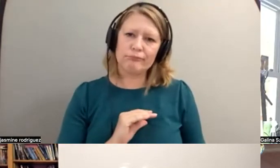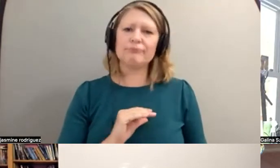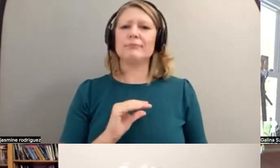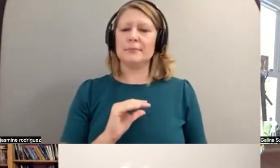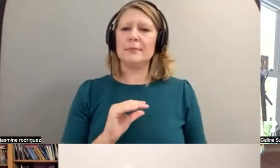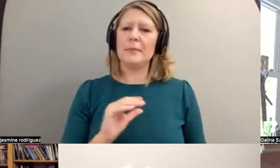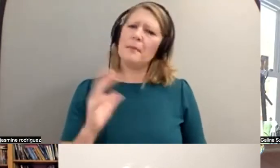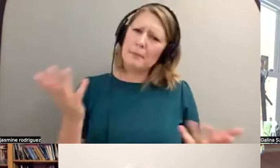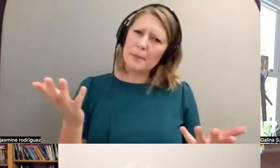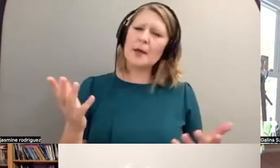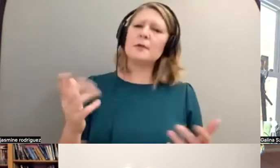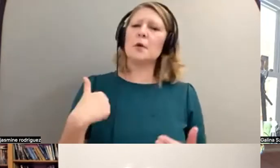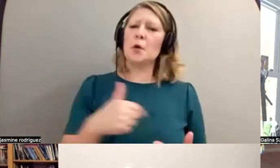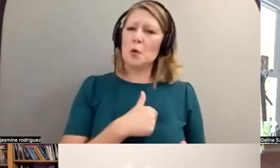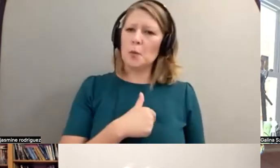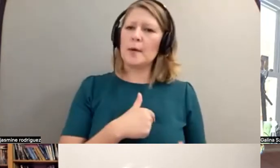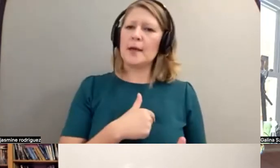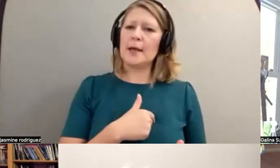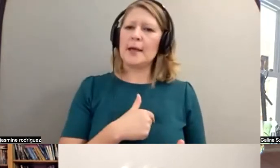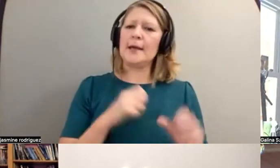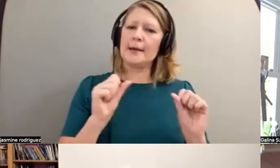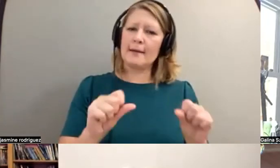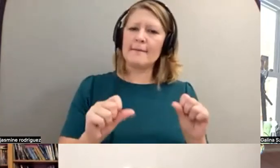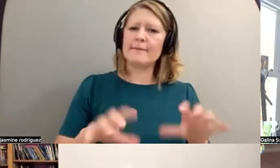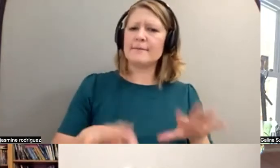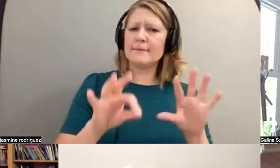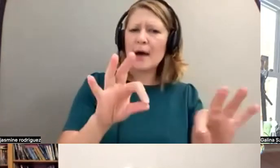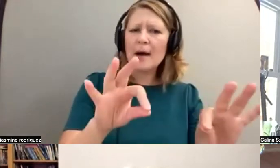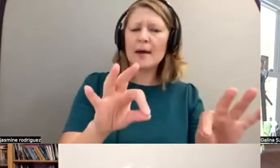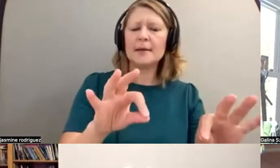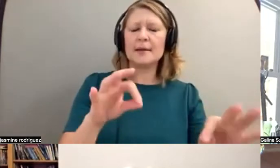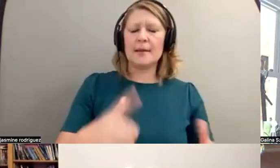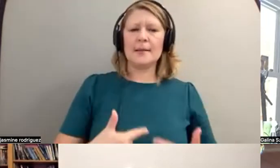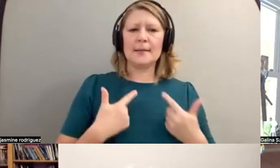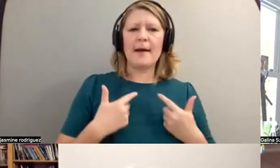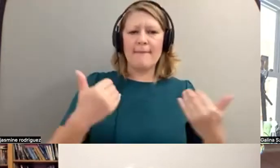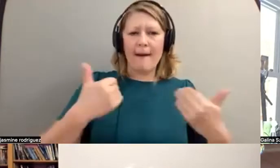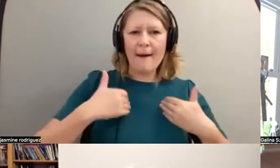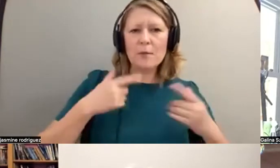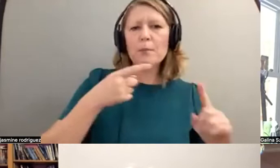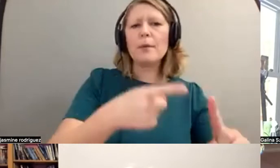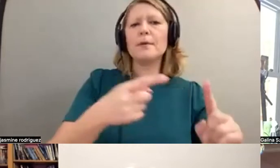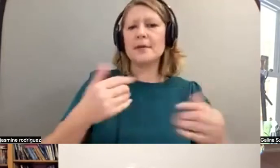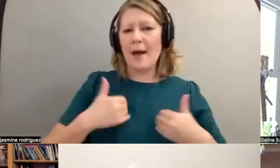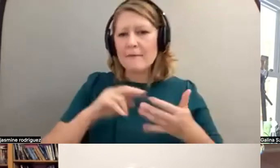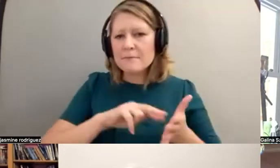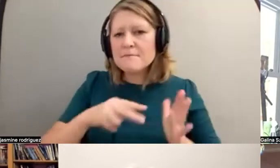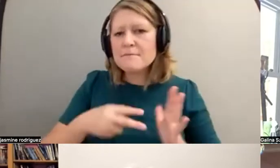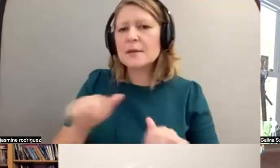and you can learn and be better. Yeah, yeah. I always think of weaknesses as something you need to strengthen,